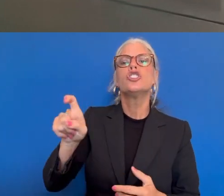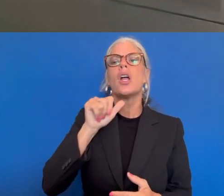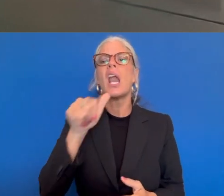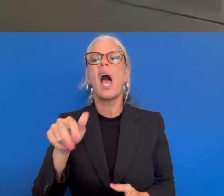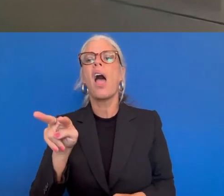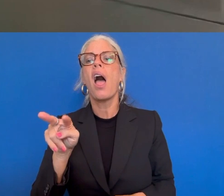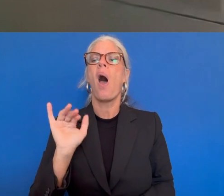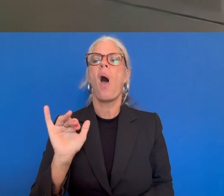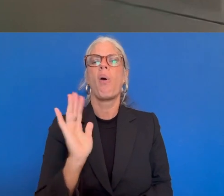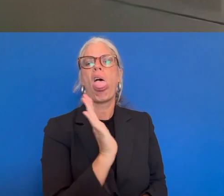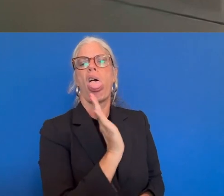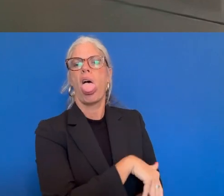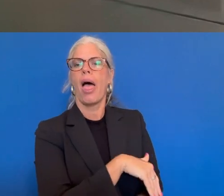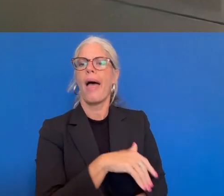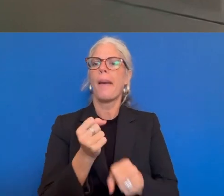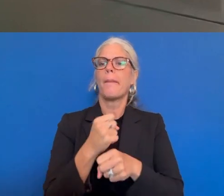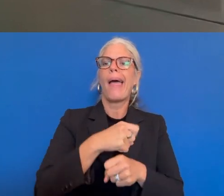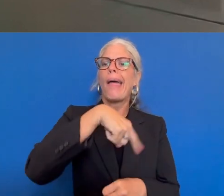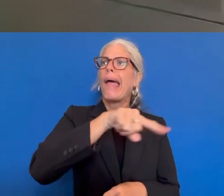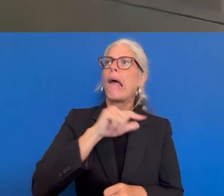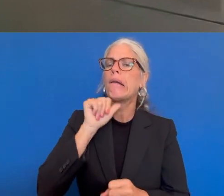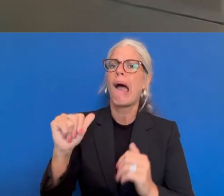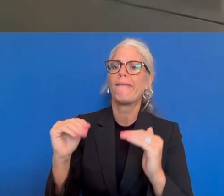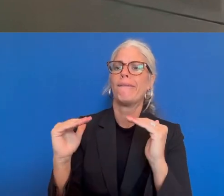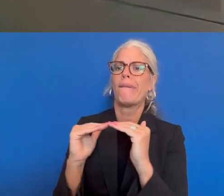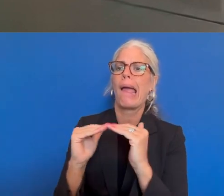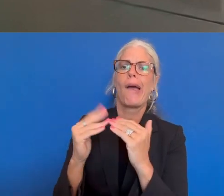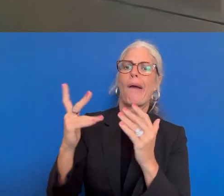and that they should not just accept less than